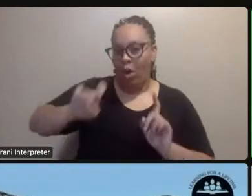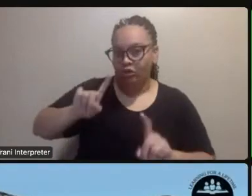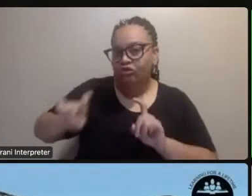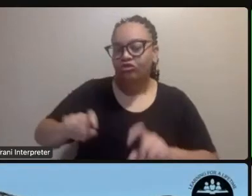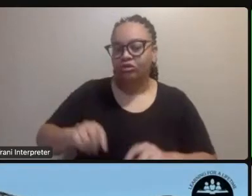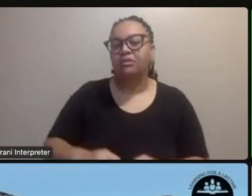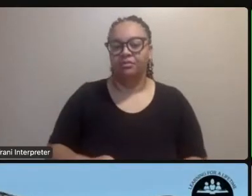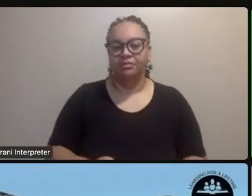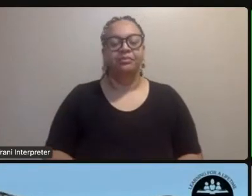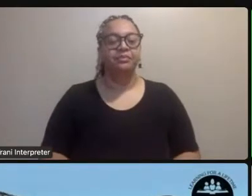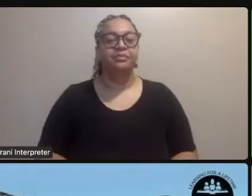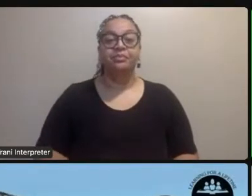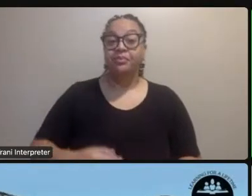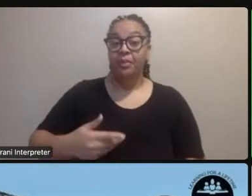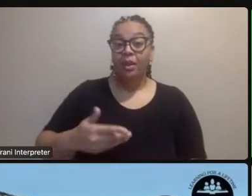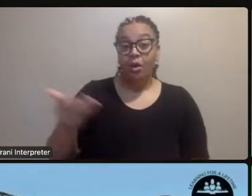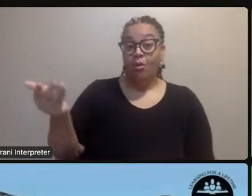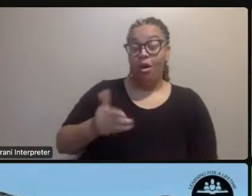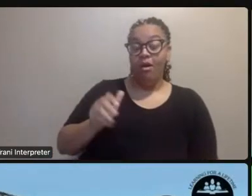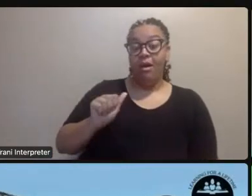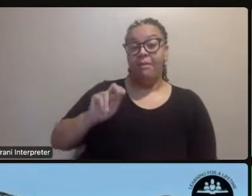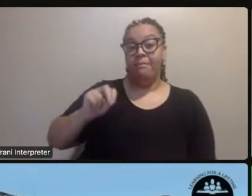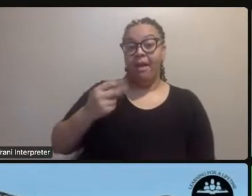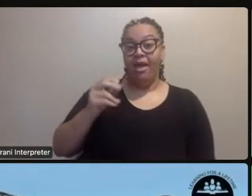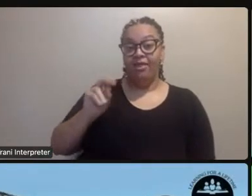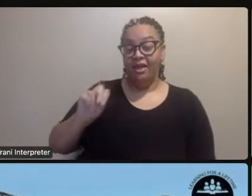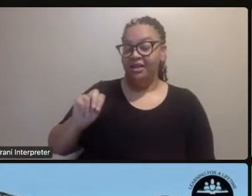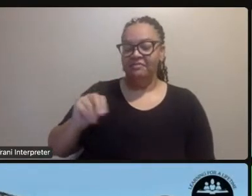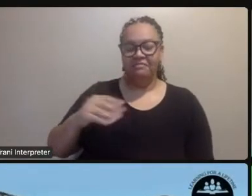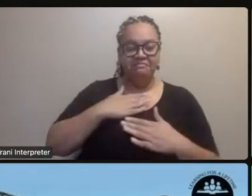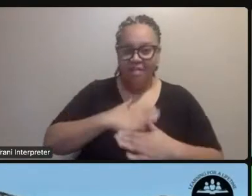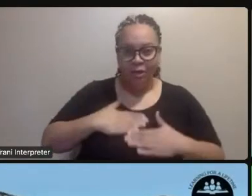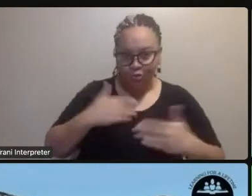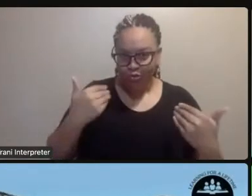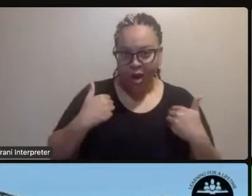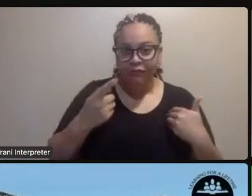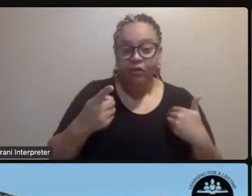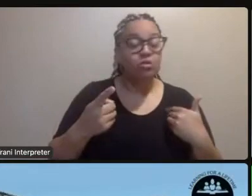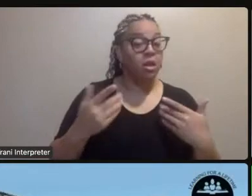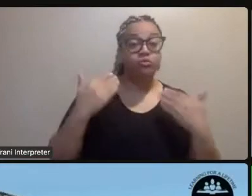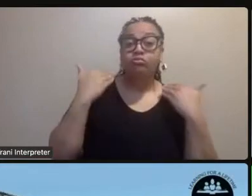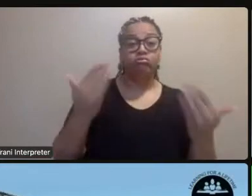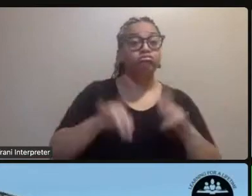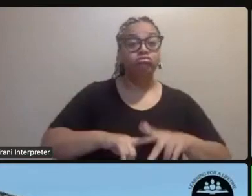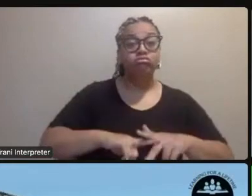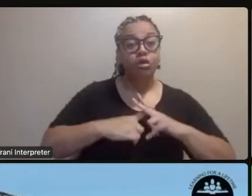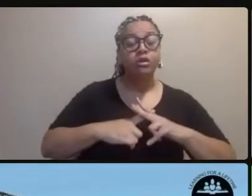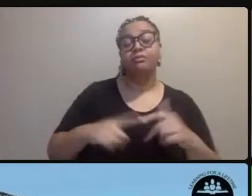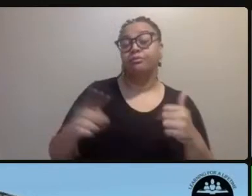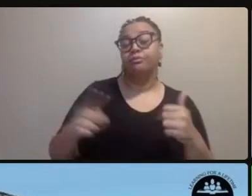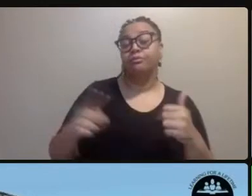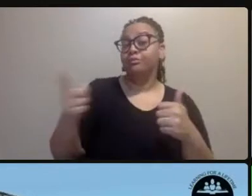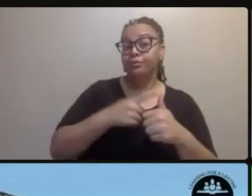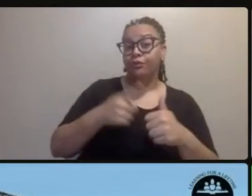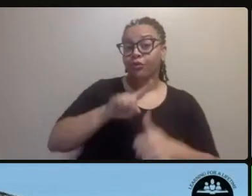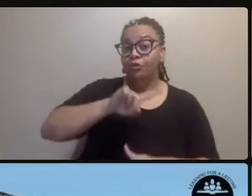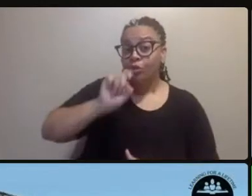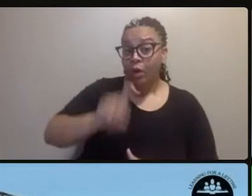OUR SECOND VISE CHAIR GUZMAN OR TS TO DO THE QUESTIONS.